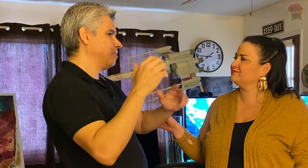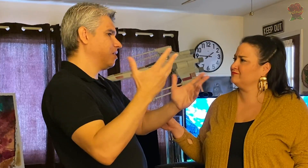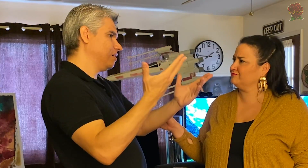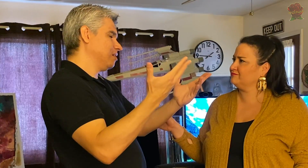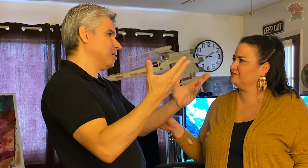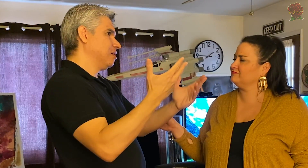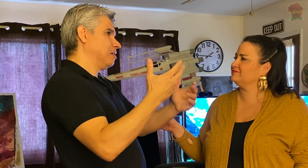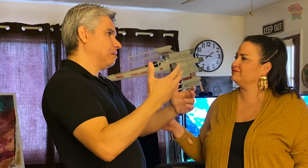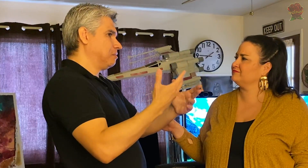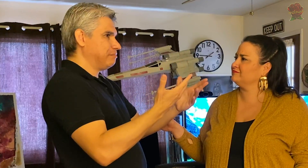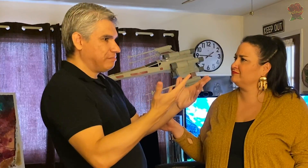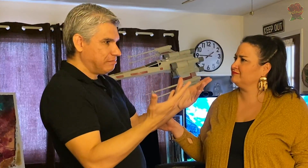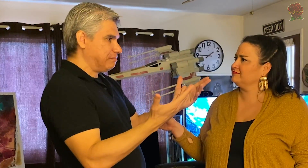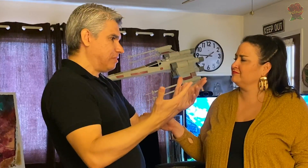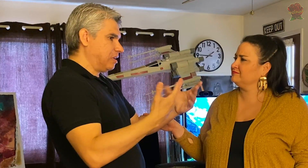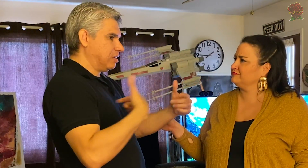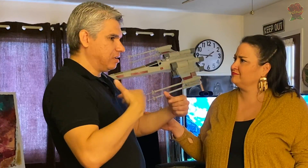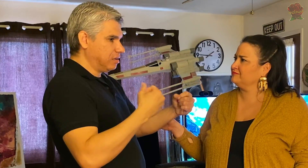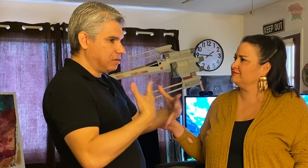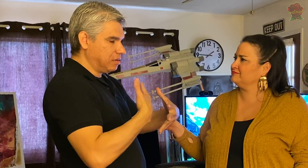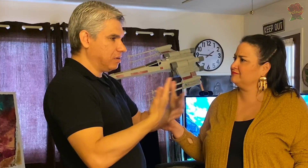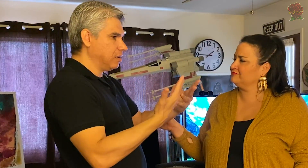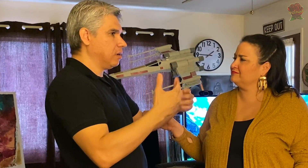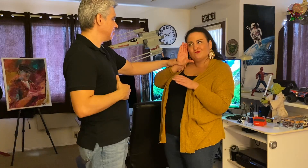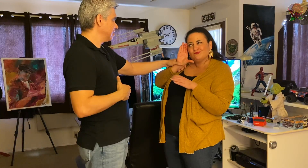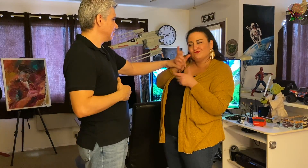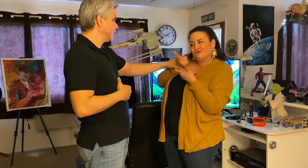I left. I was afraid.